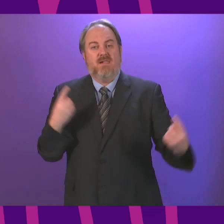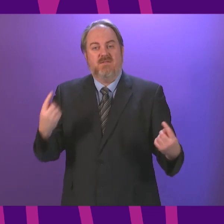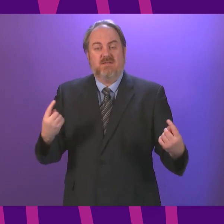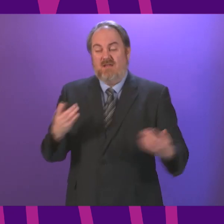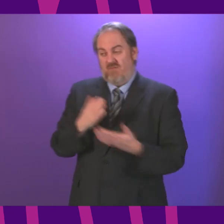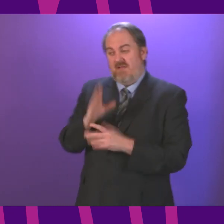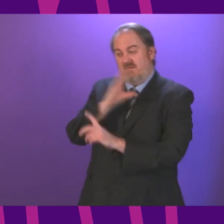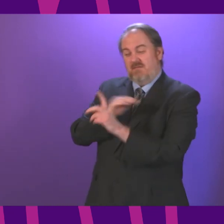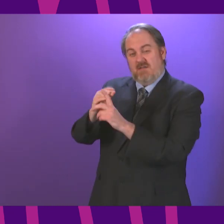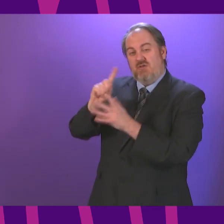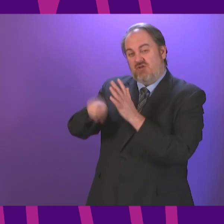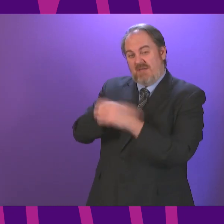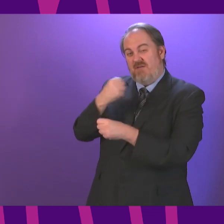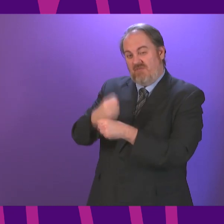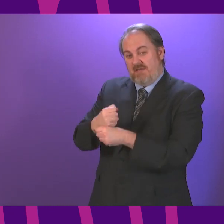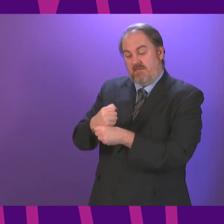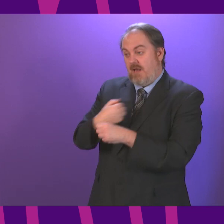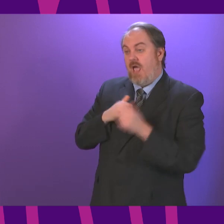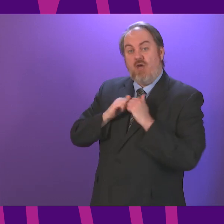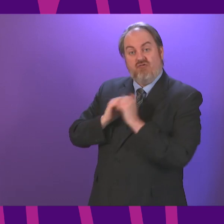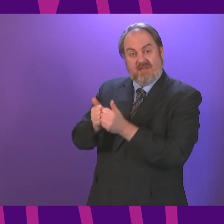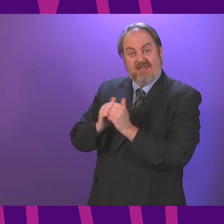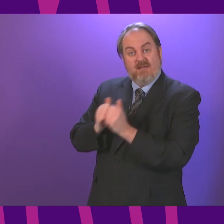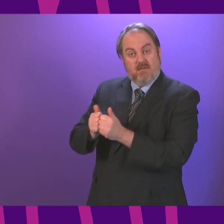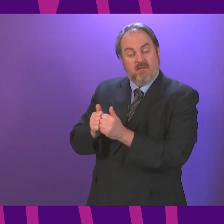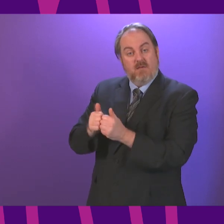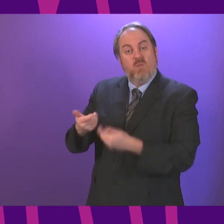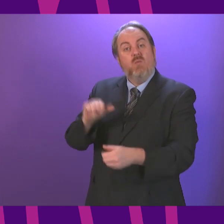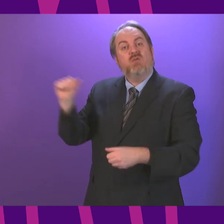Education deserves an airing at First Minister’s questions every week, but I do not choose the